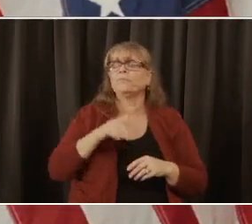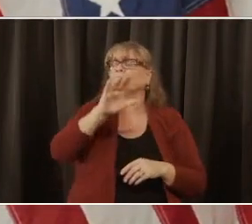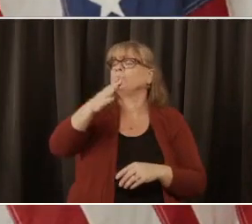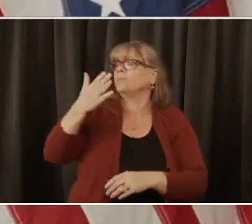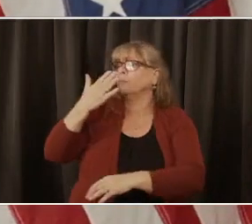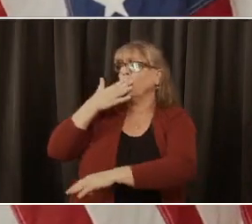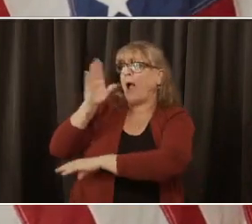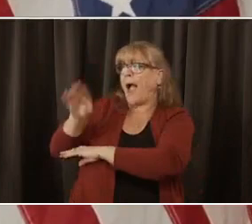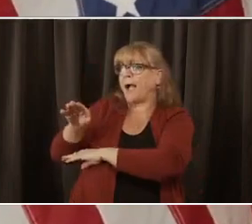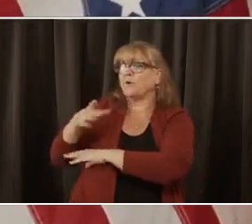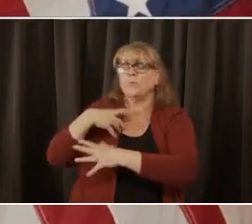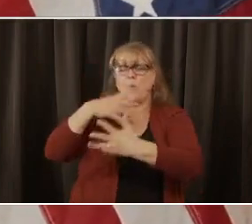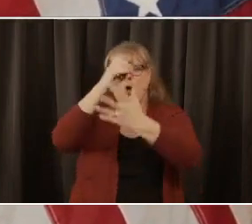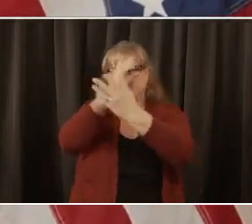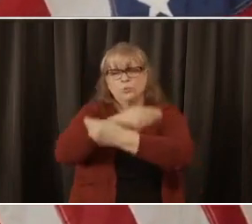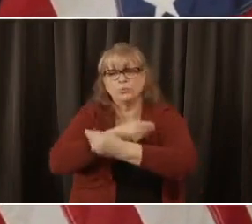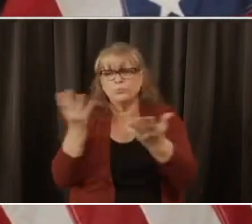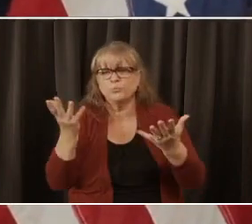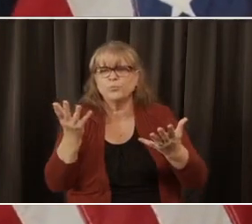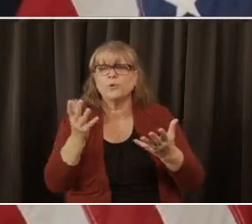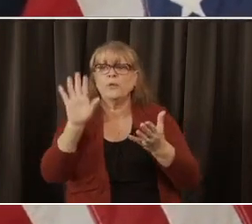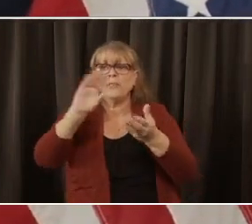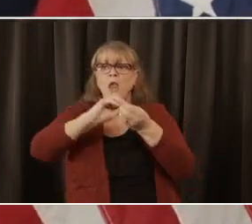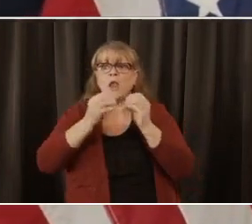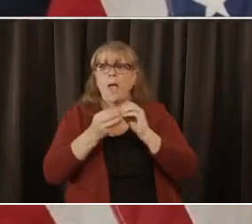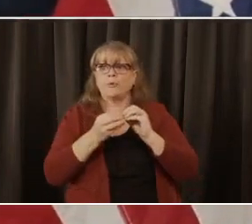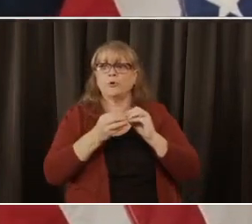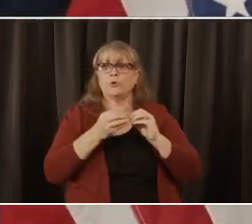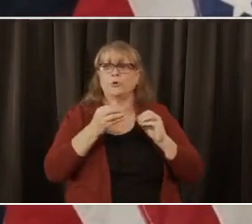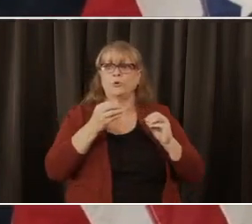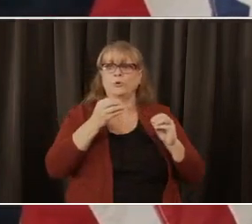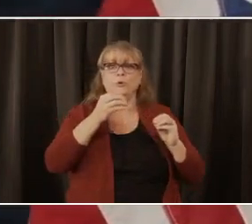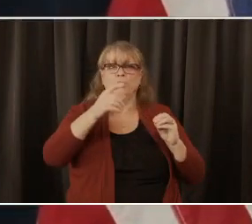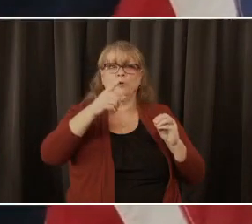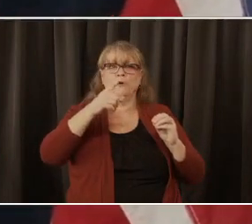identified in Colorado earlier this week and talk a little bit about some of the details and things